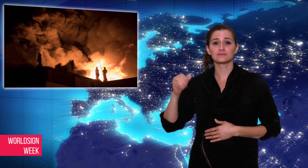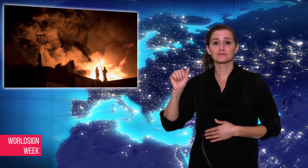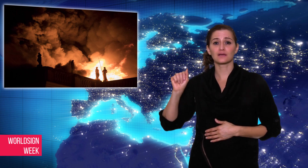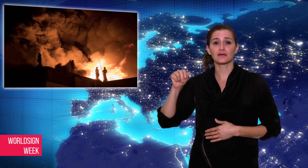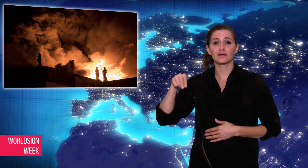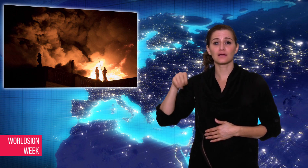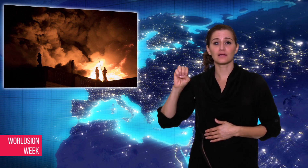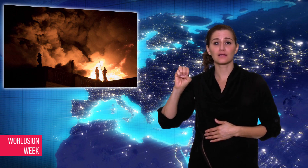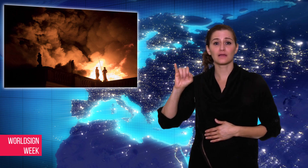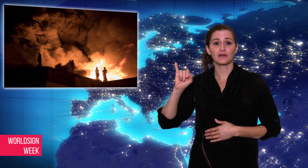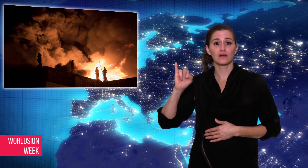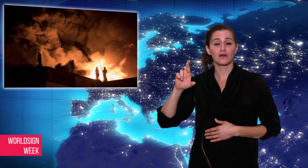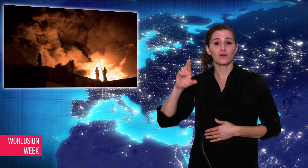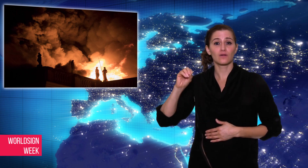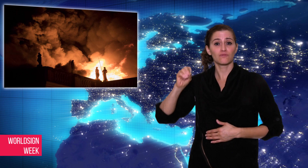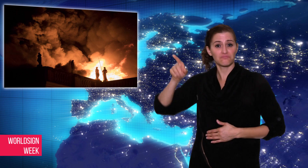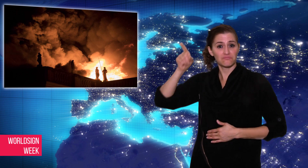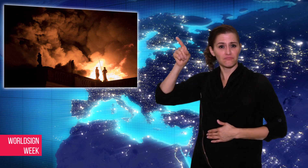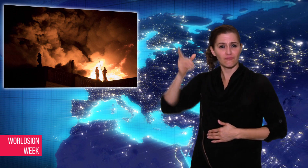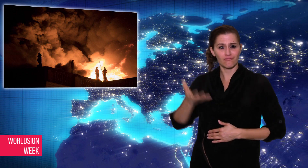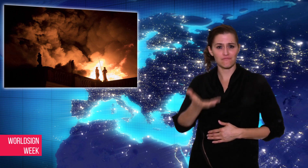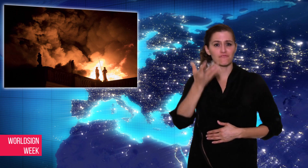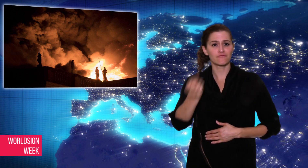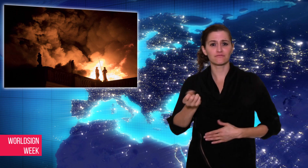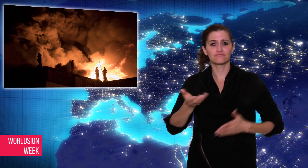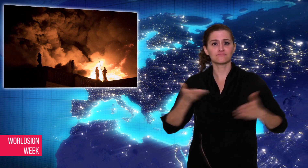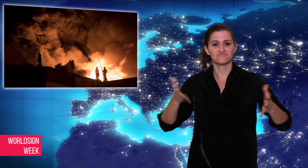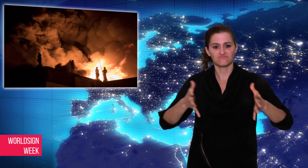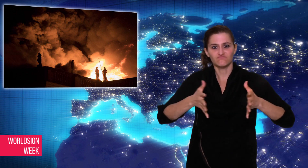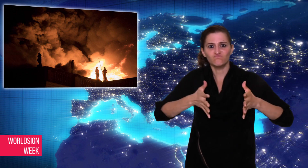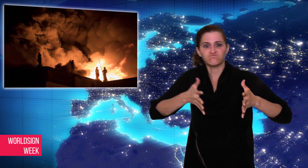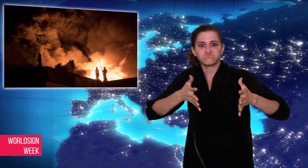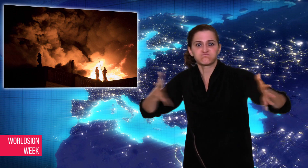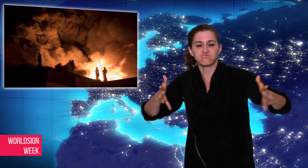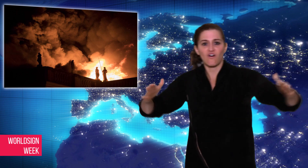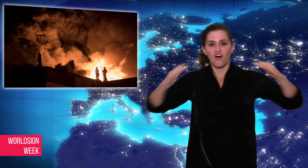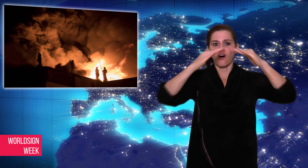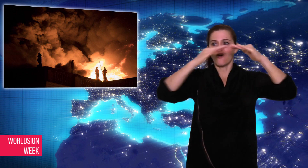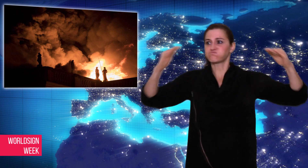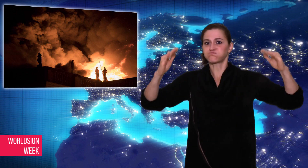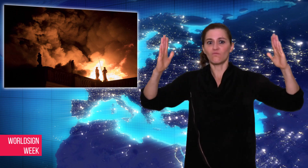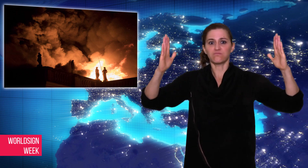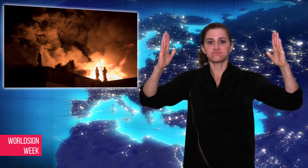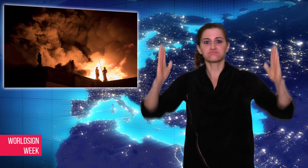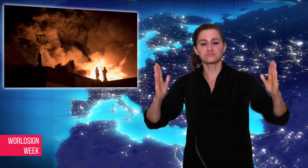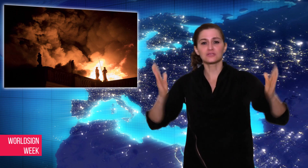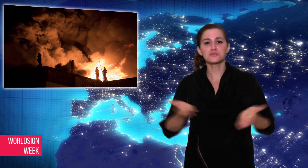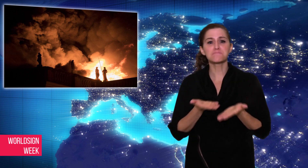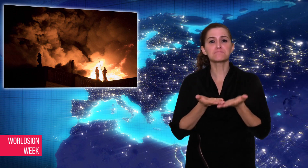through the National Museum of Brazil